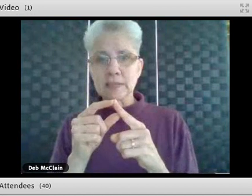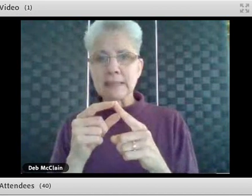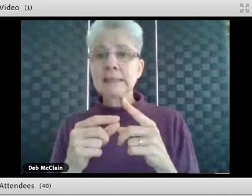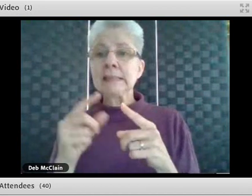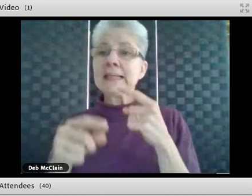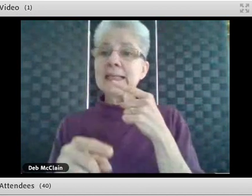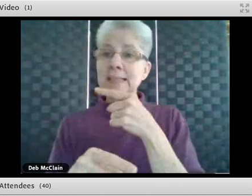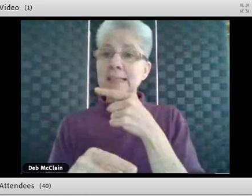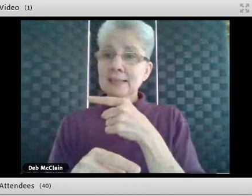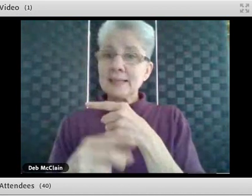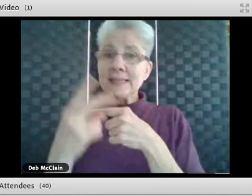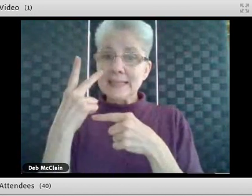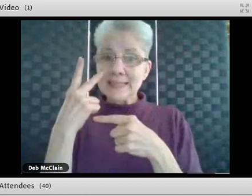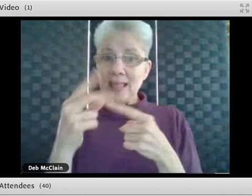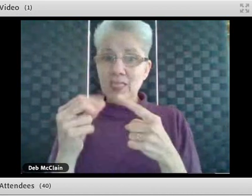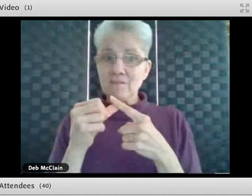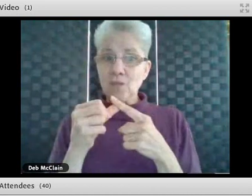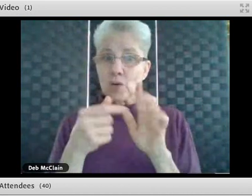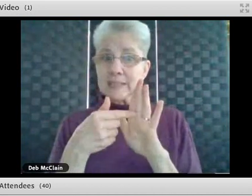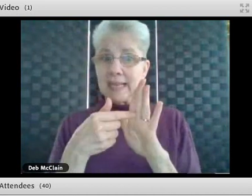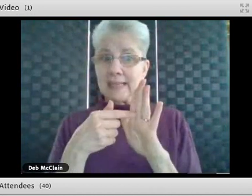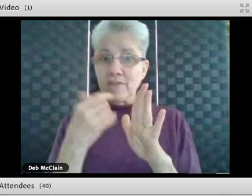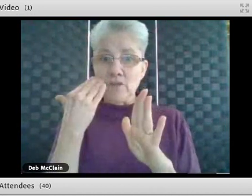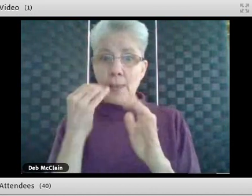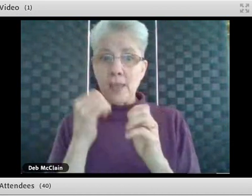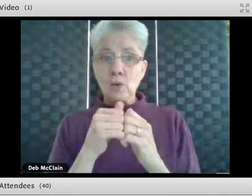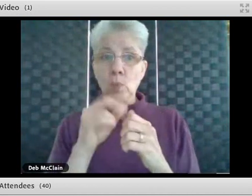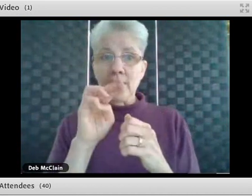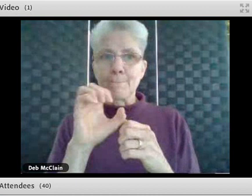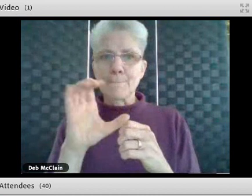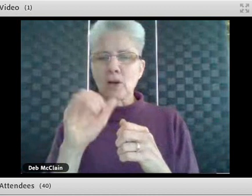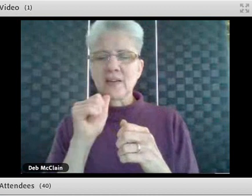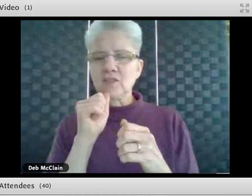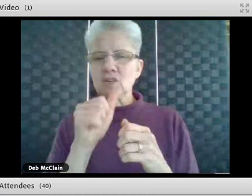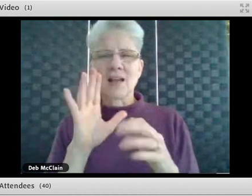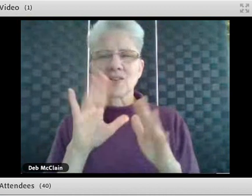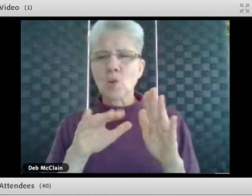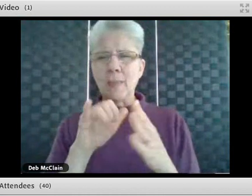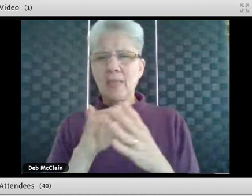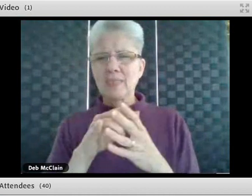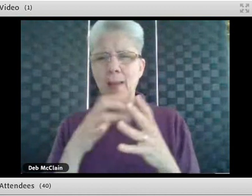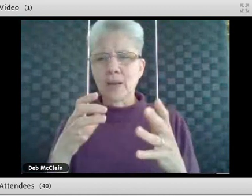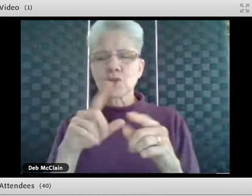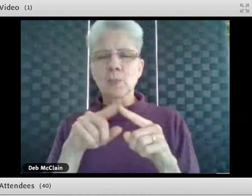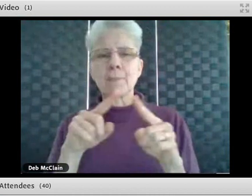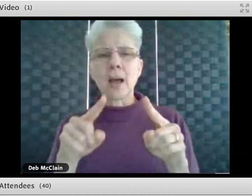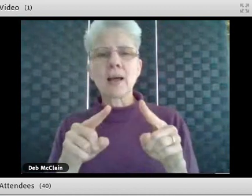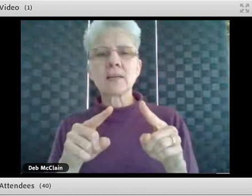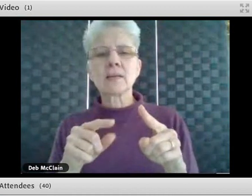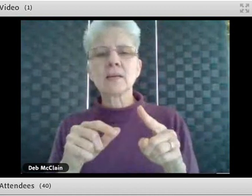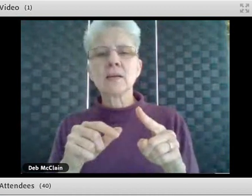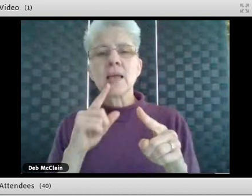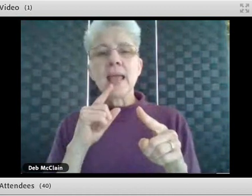And typically, the first indicator, if you're familiar with MARC -- if you're not, then don't worry too much about this. The first indicator is typically length.